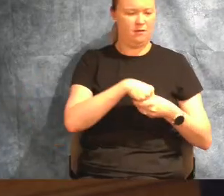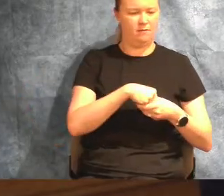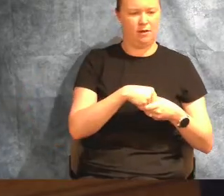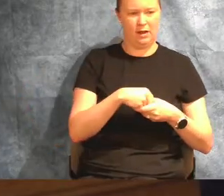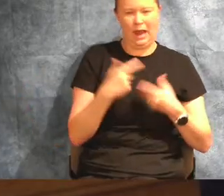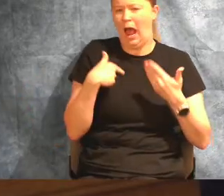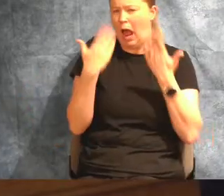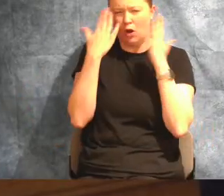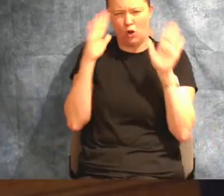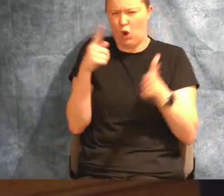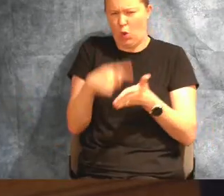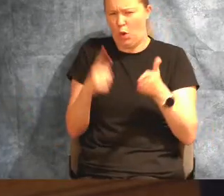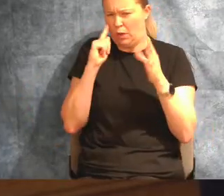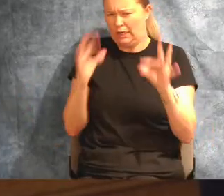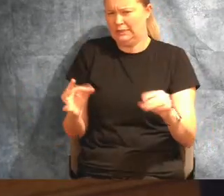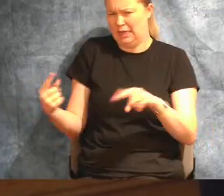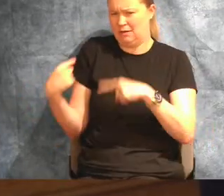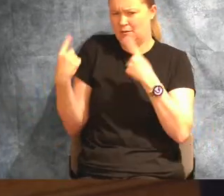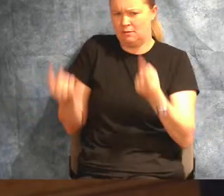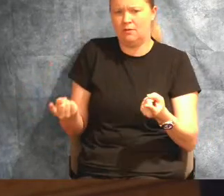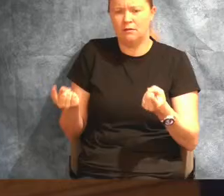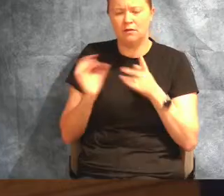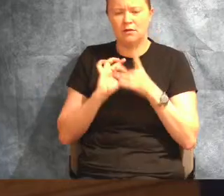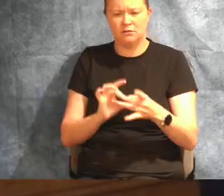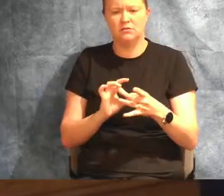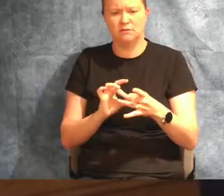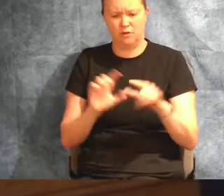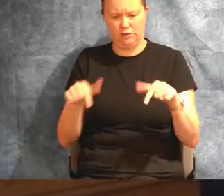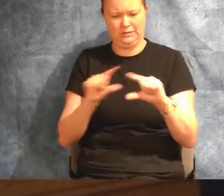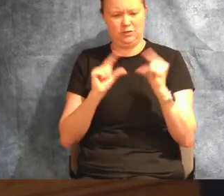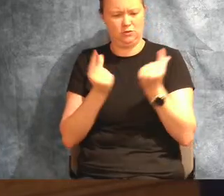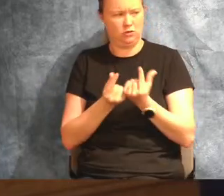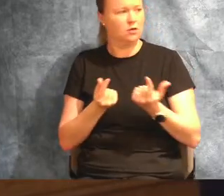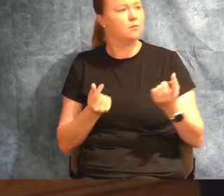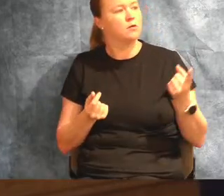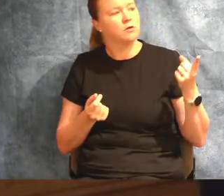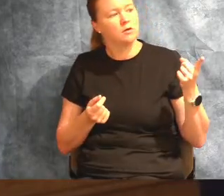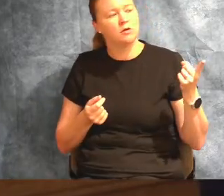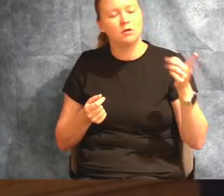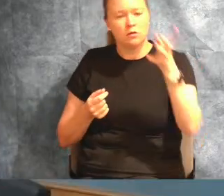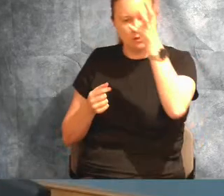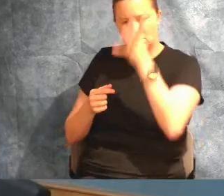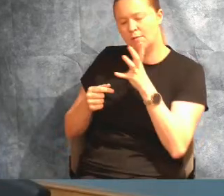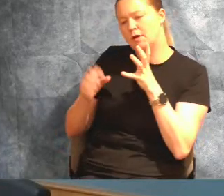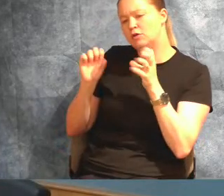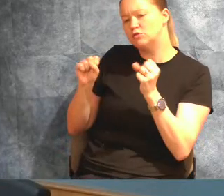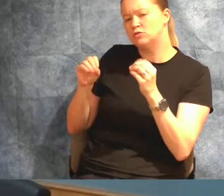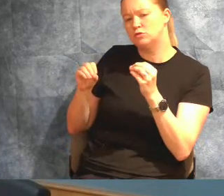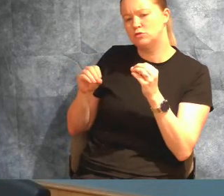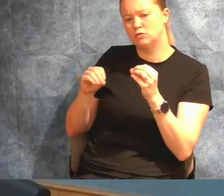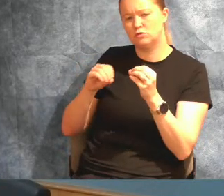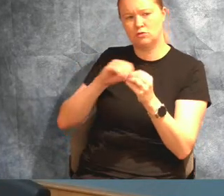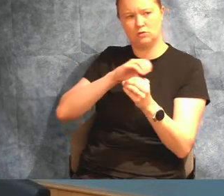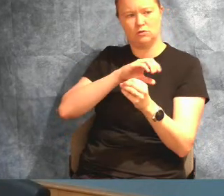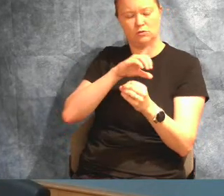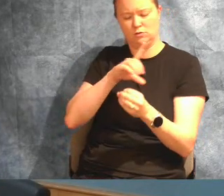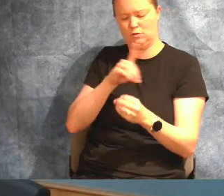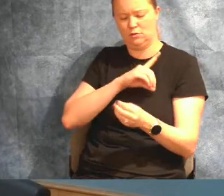what we decided as far as the this group itself. So deputy Assistant Administrator Anson Turley